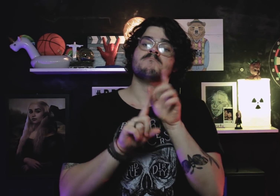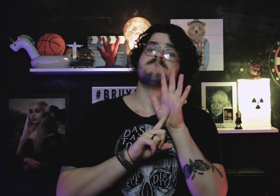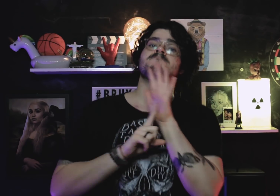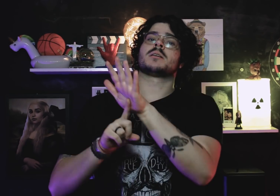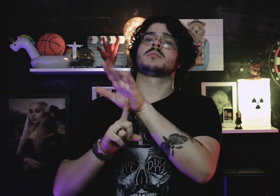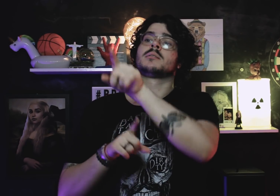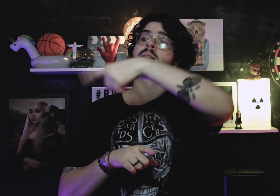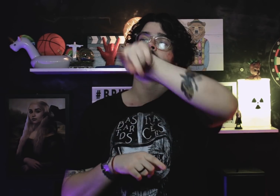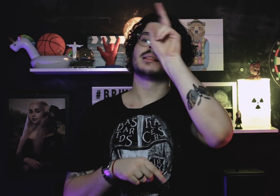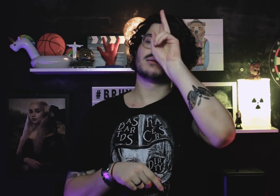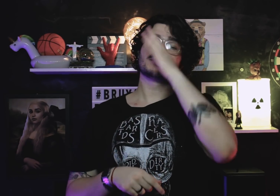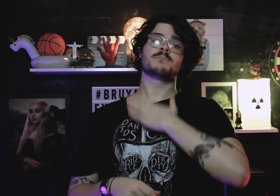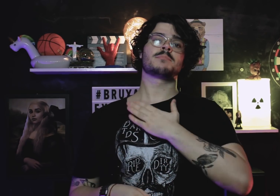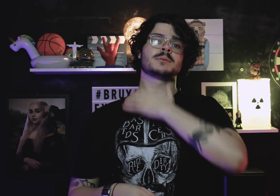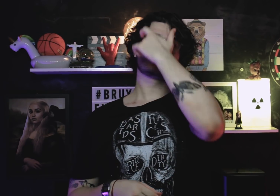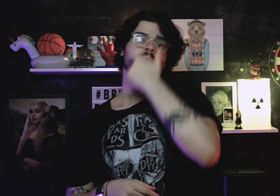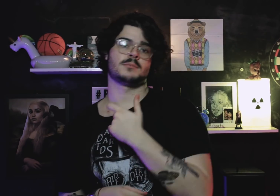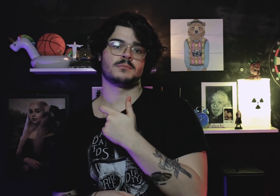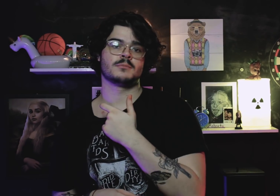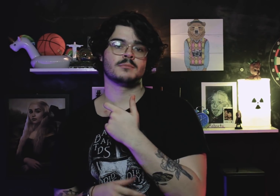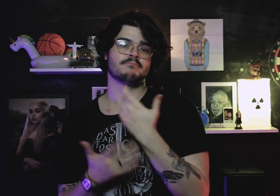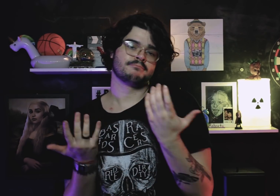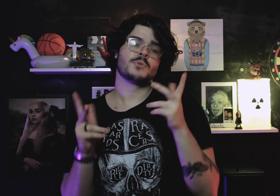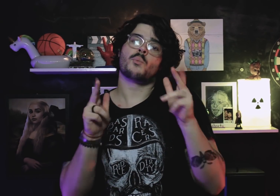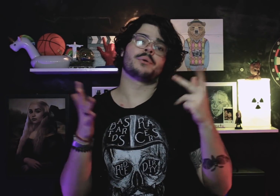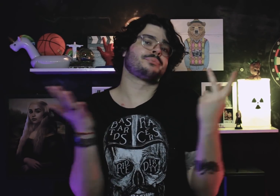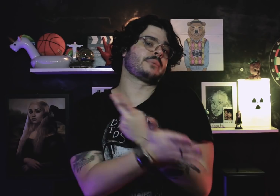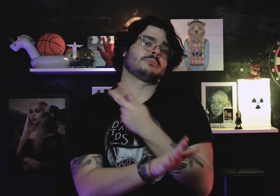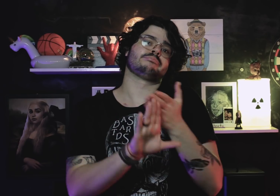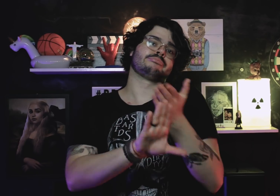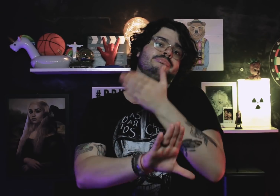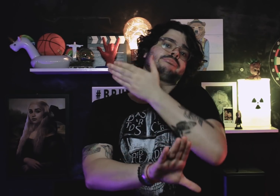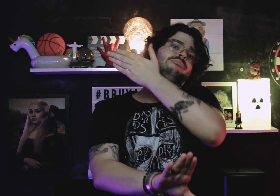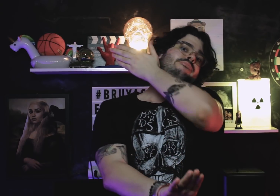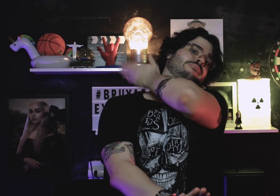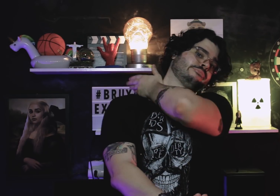to be remembered, repeating the cycle!